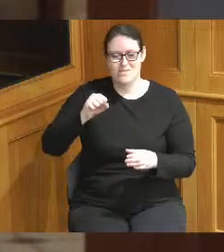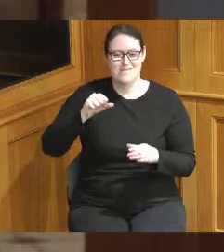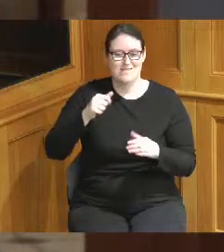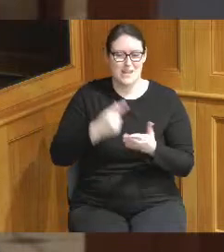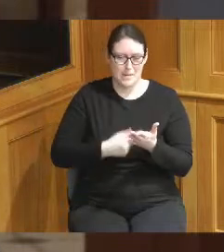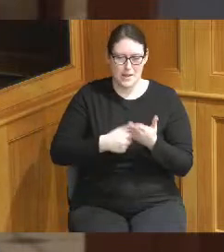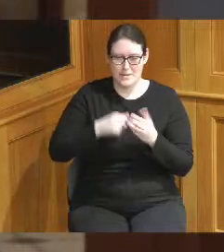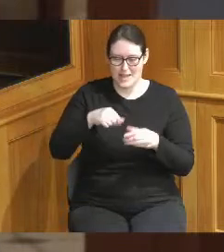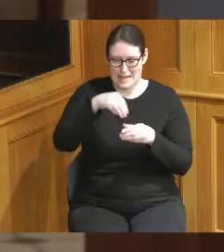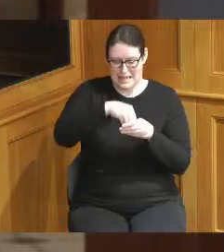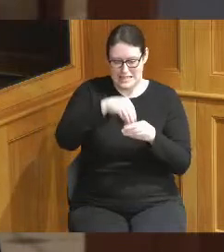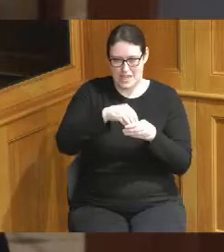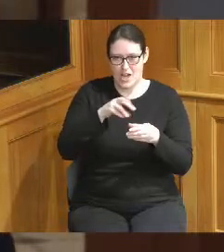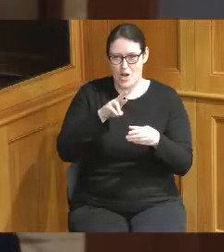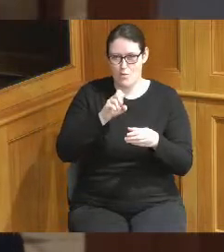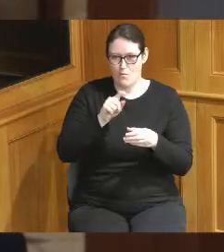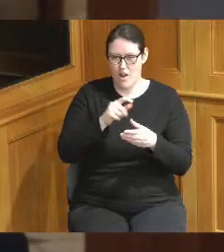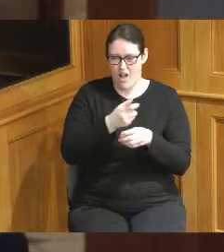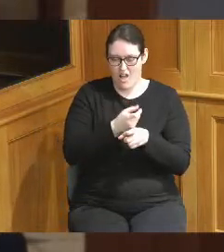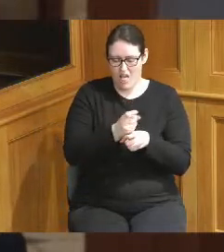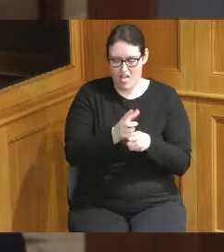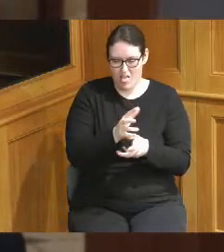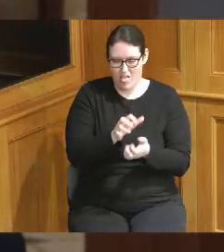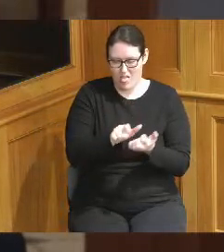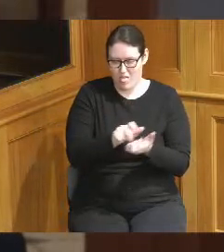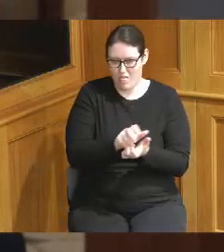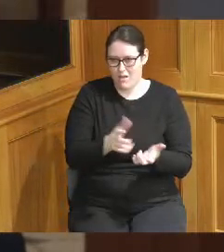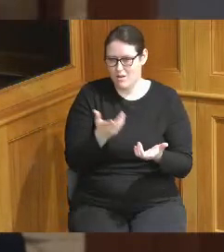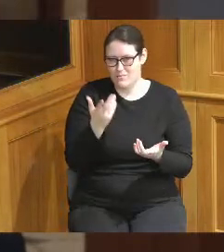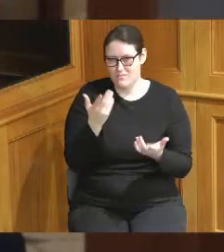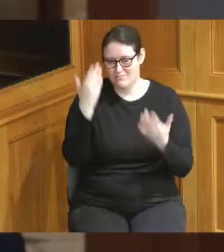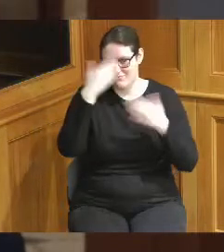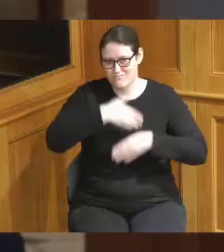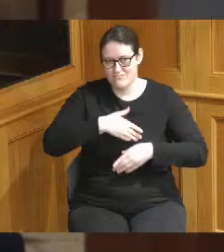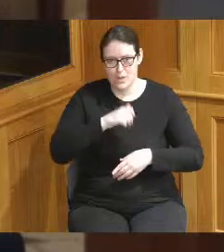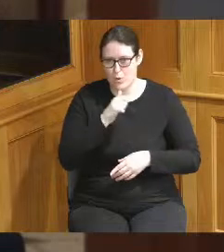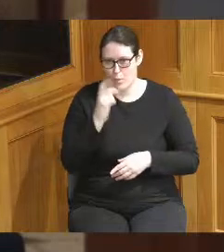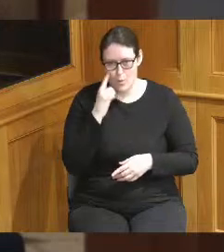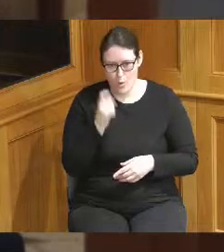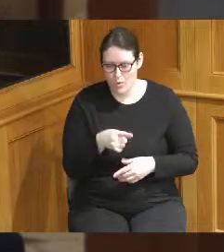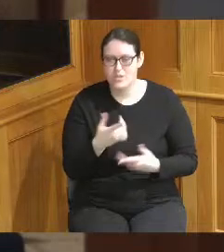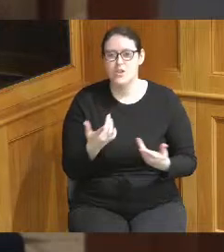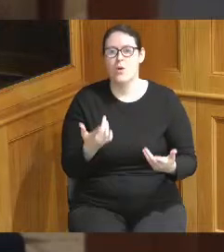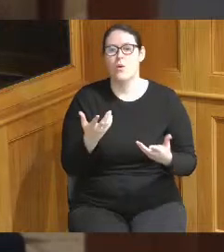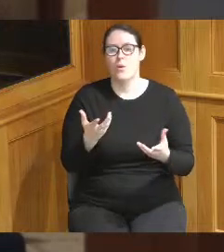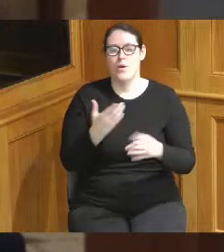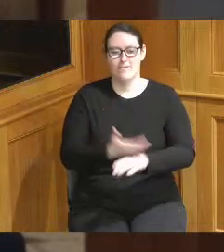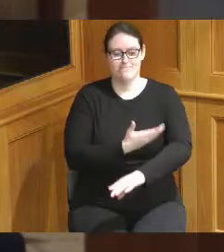and the White House briefing which I attend every week just wanted to do a update a small update as